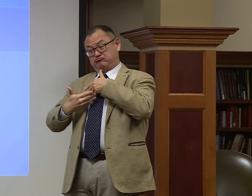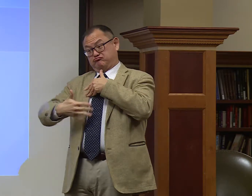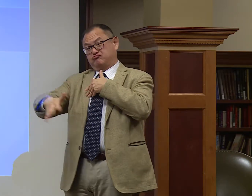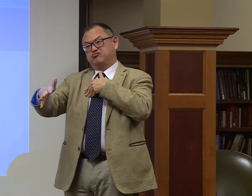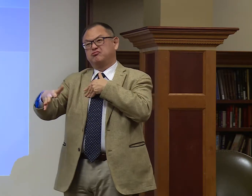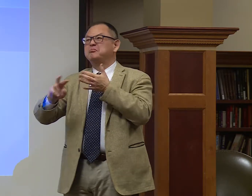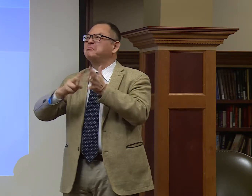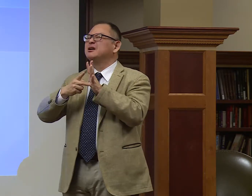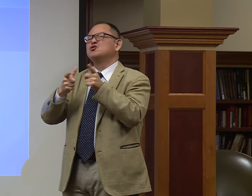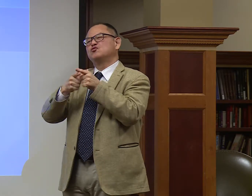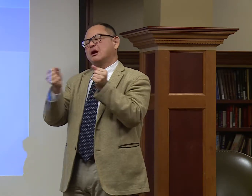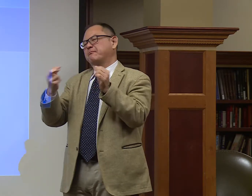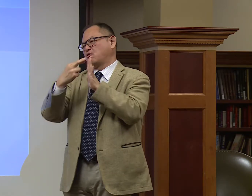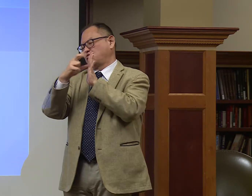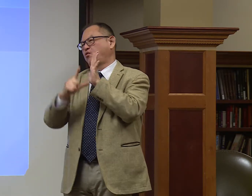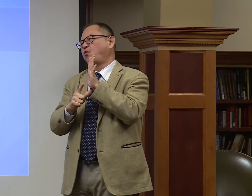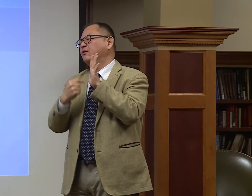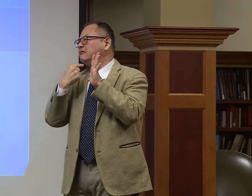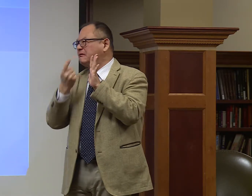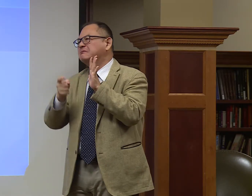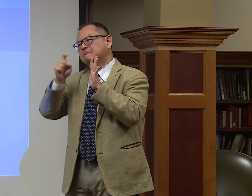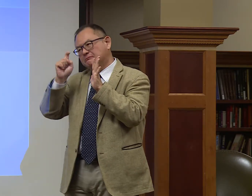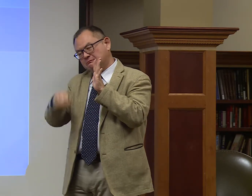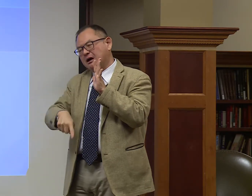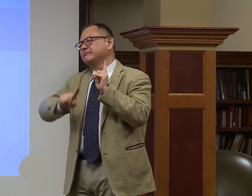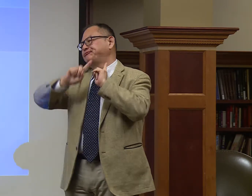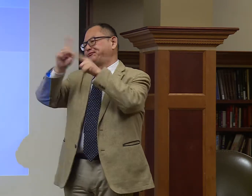Now, there is a Japanese law